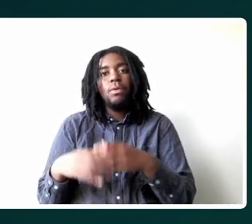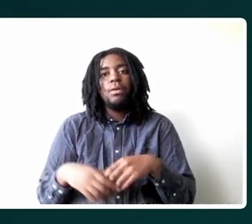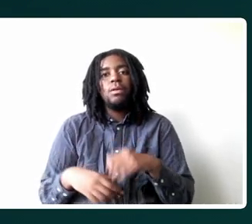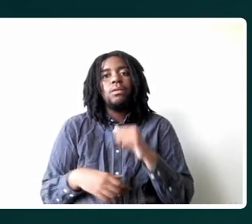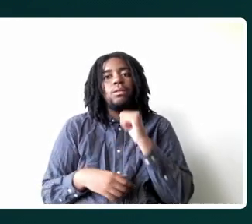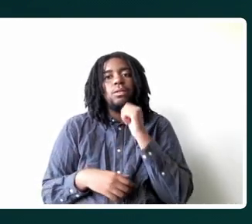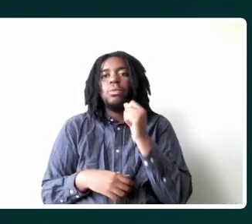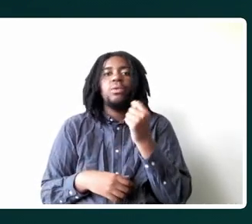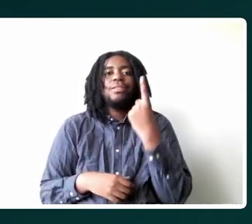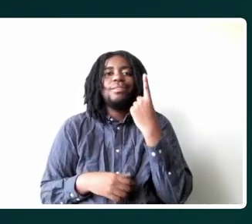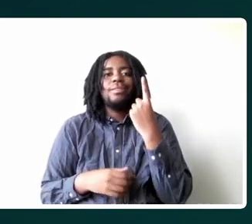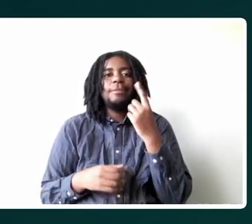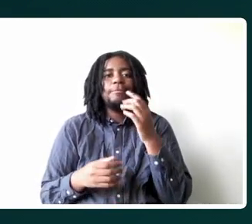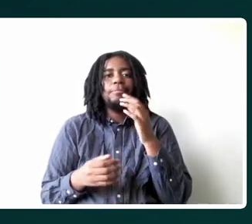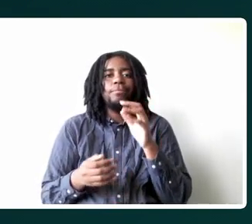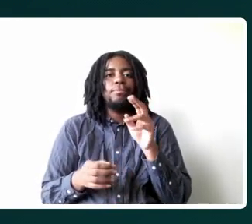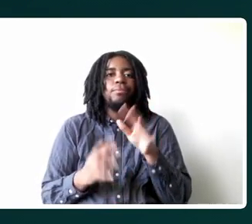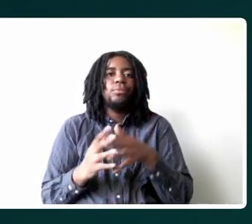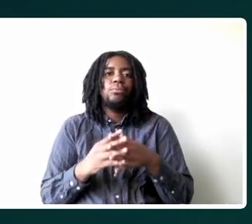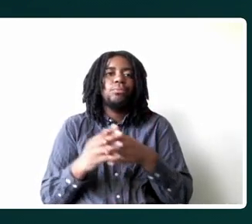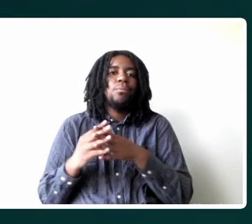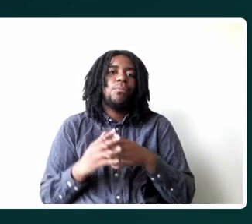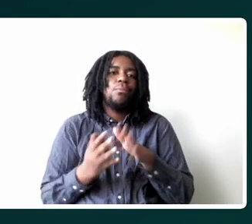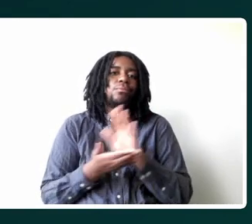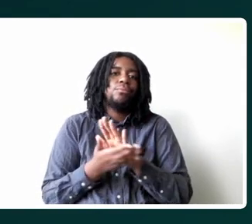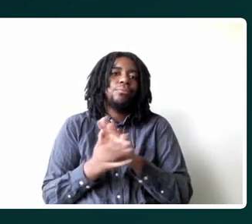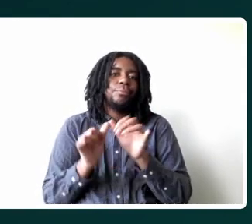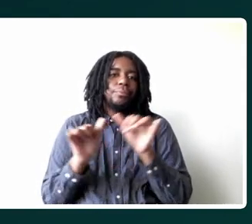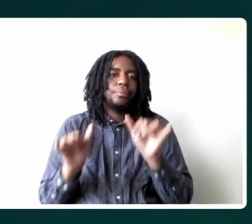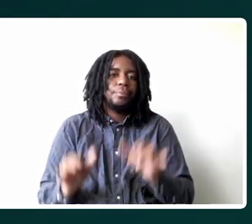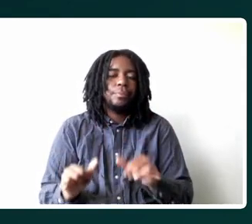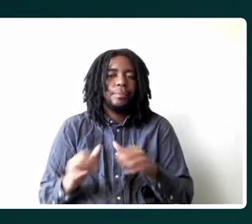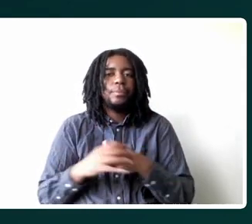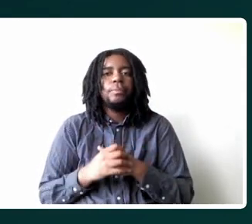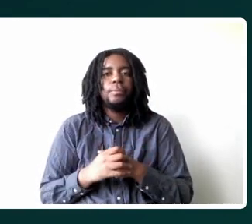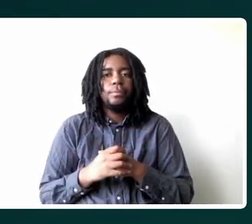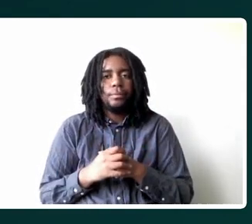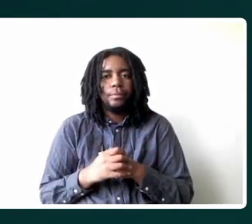system. But not only how they can provide support and guidance to their children,